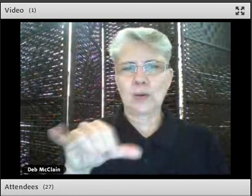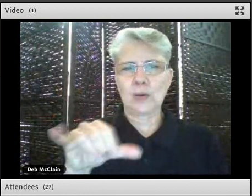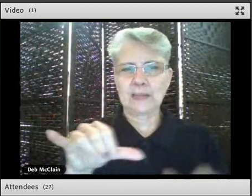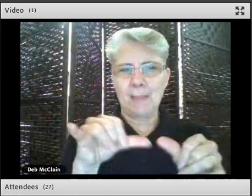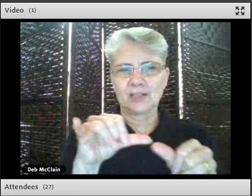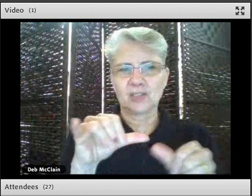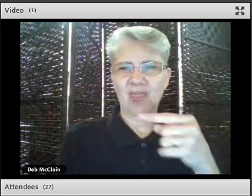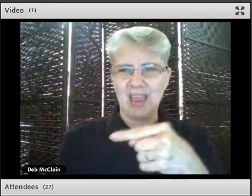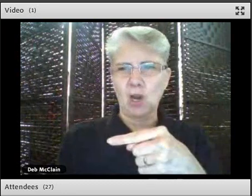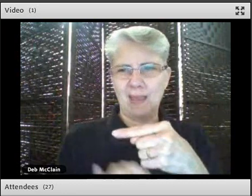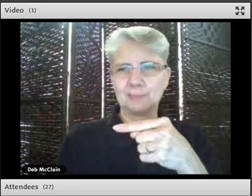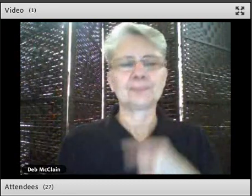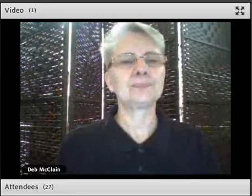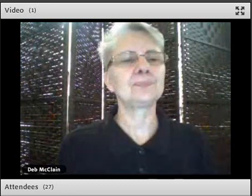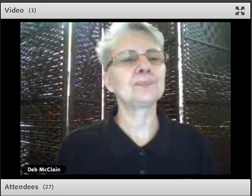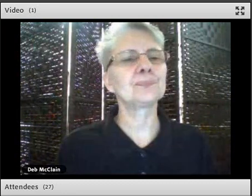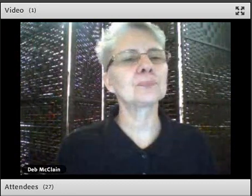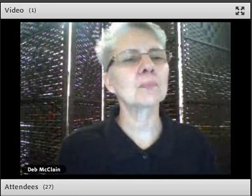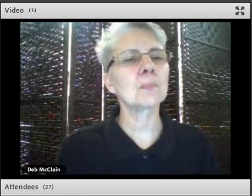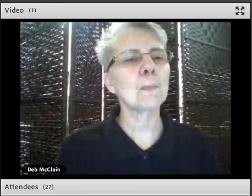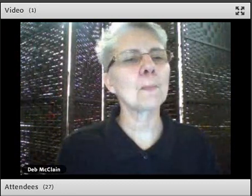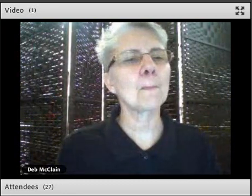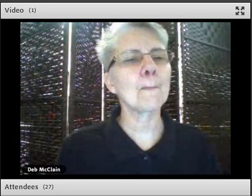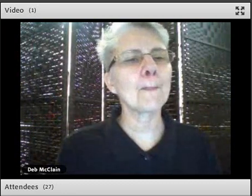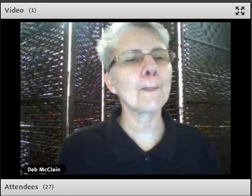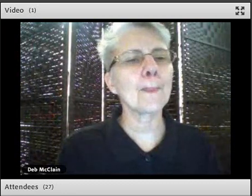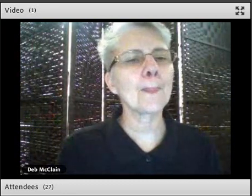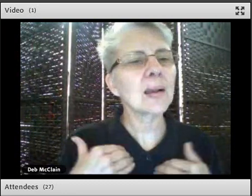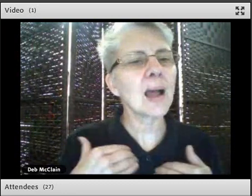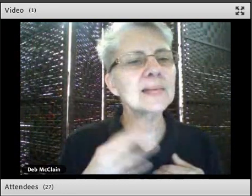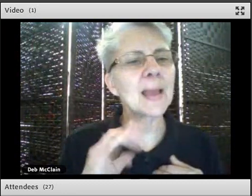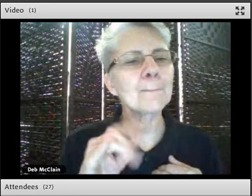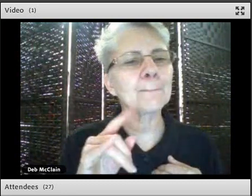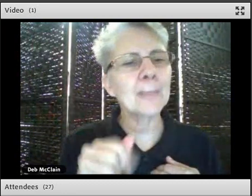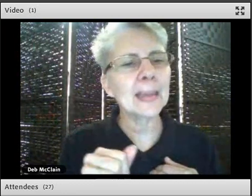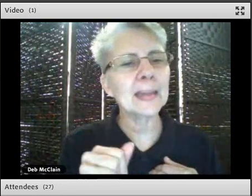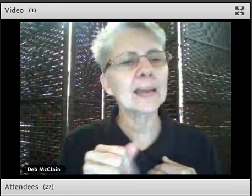Of course, these are things again that -- the 336, 337, 338,